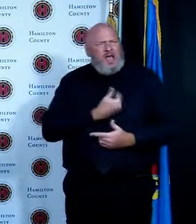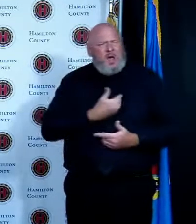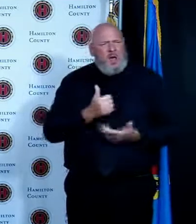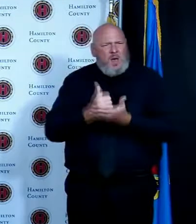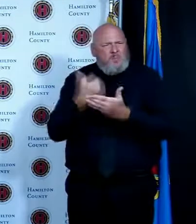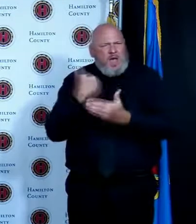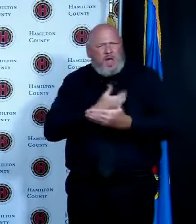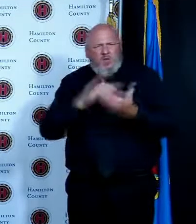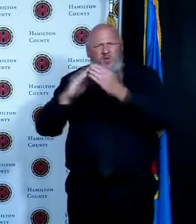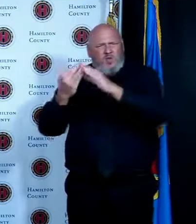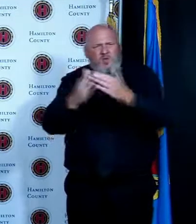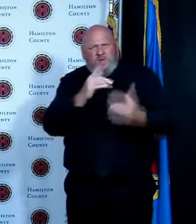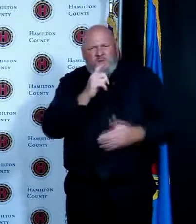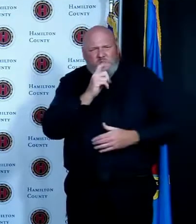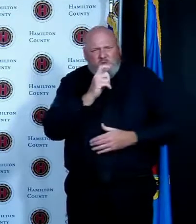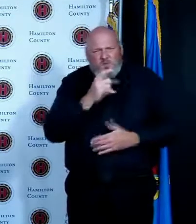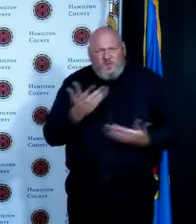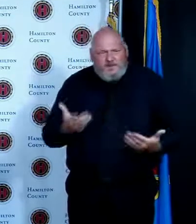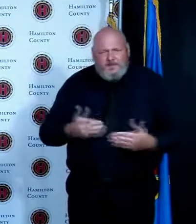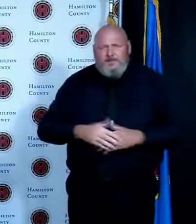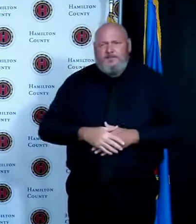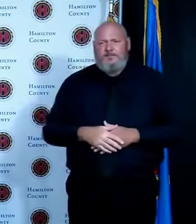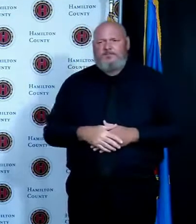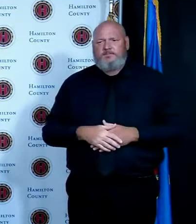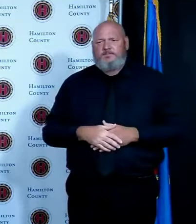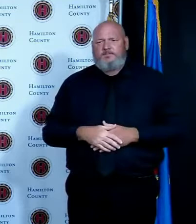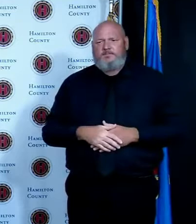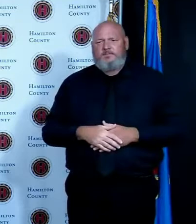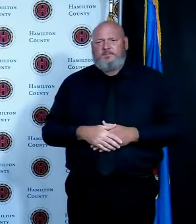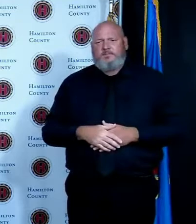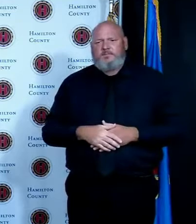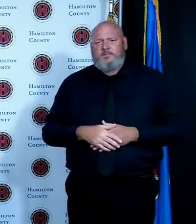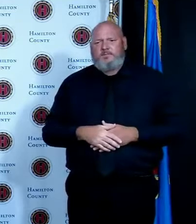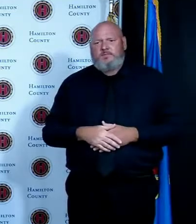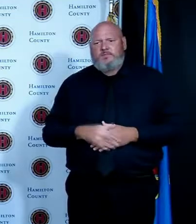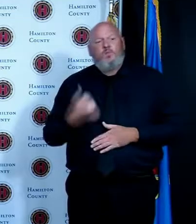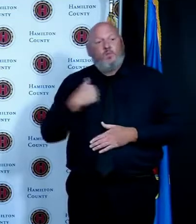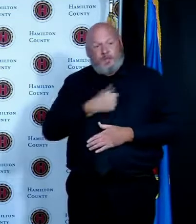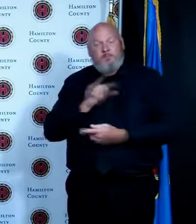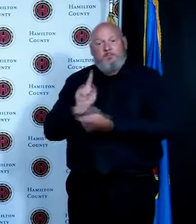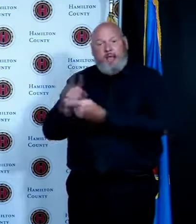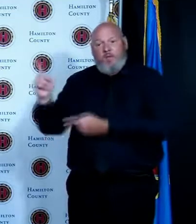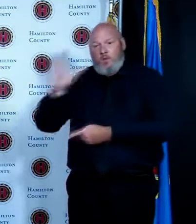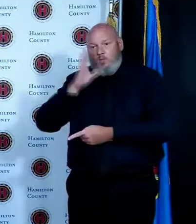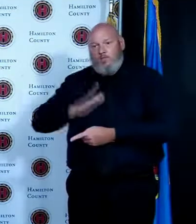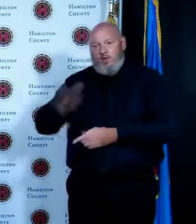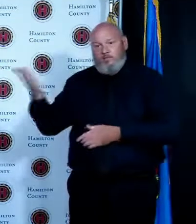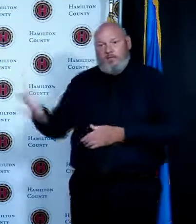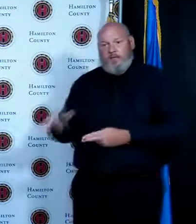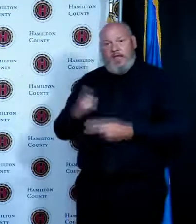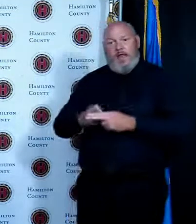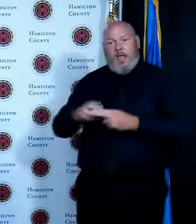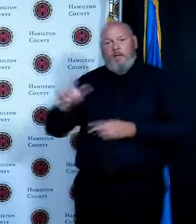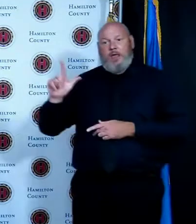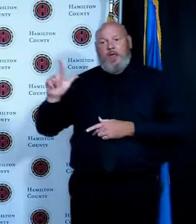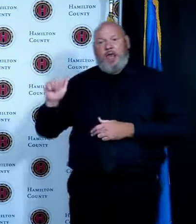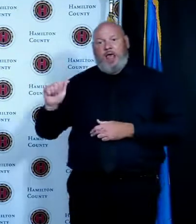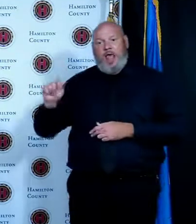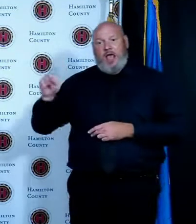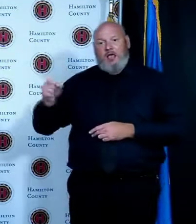she lost her job as a nurse's aide she has six children three that worked at restaurants but got laid off due to the epidemic